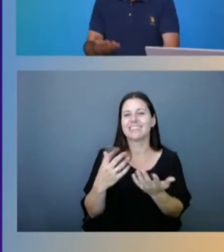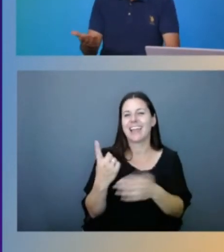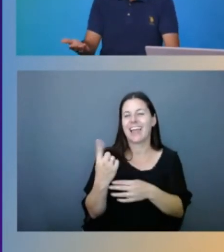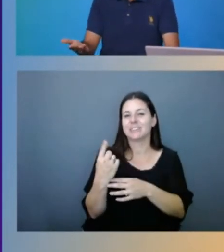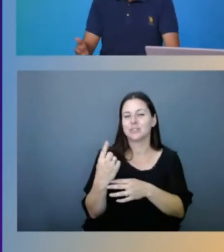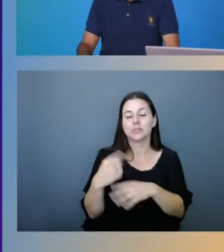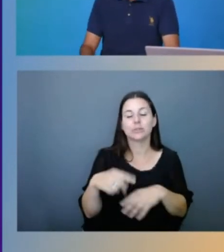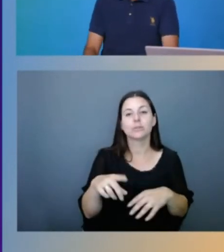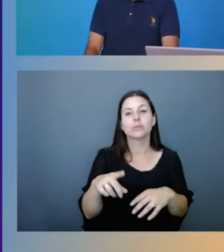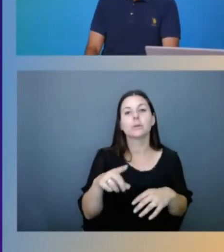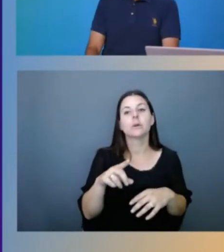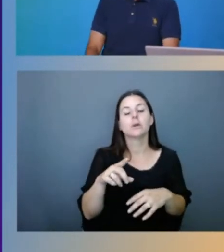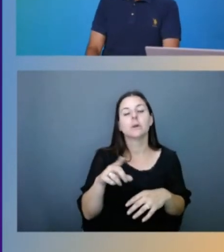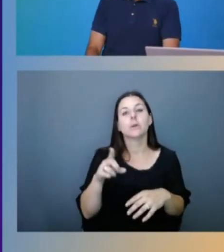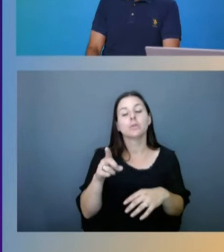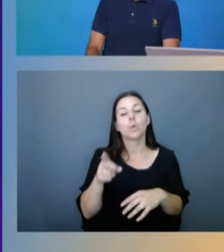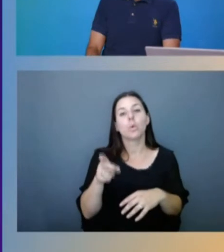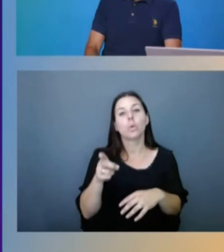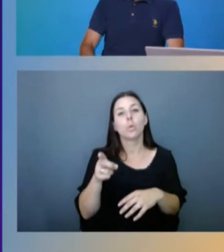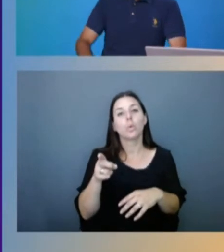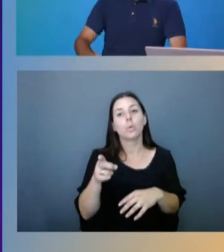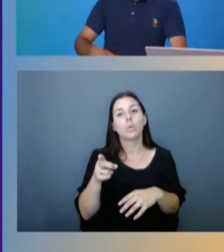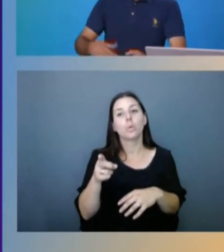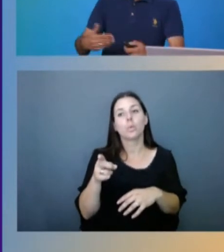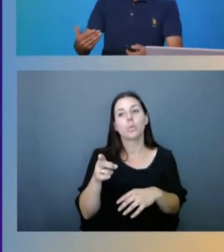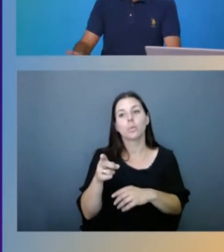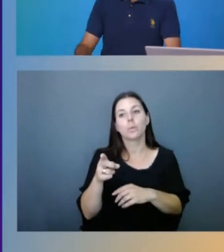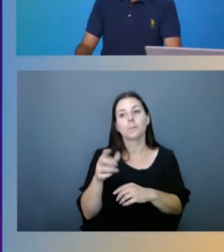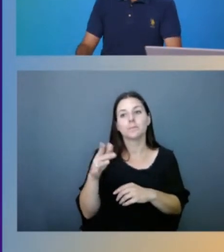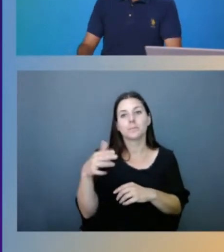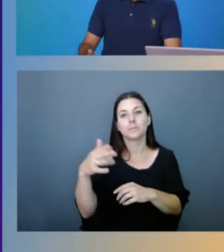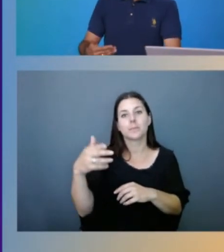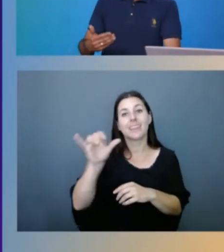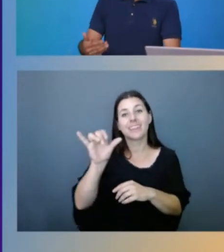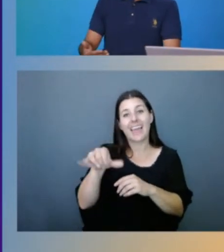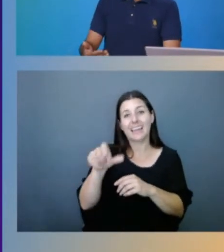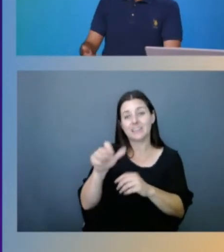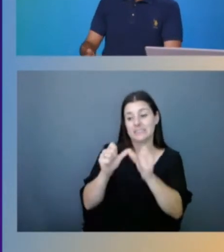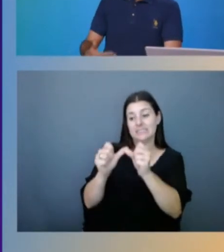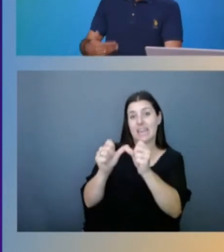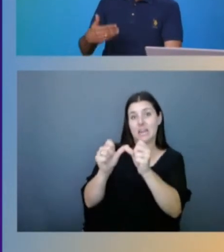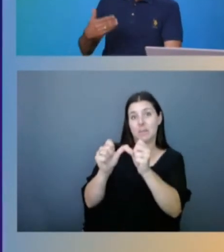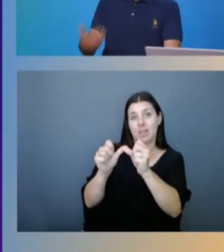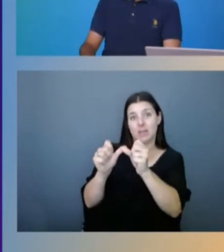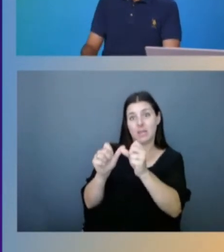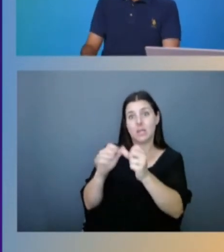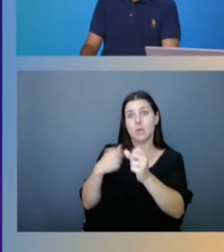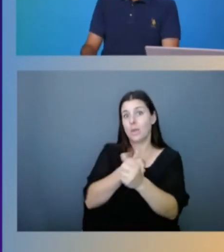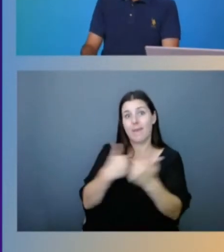With that sustainability pillar, we have the design principles and we have the best practices